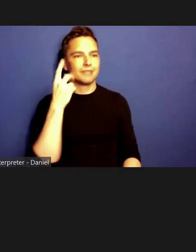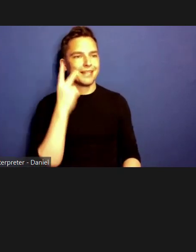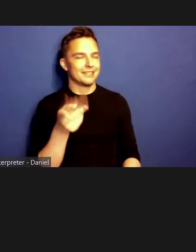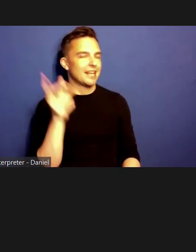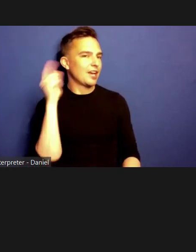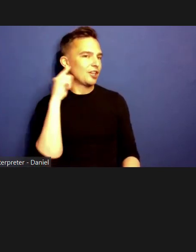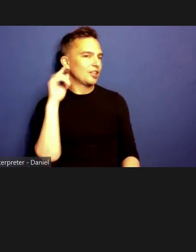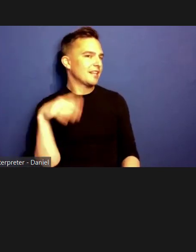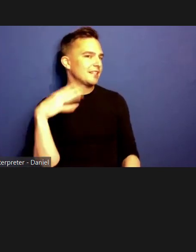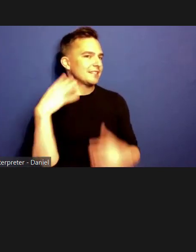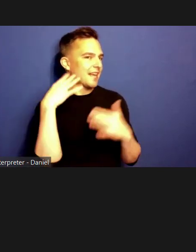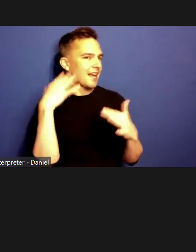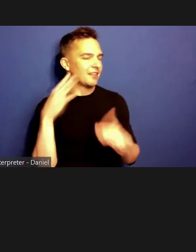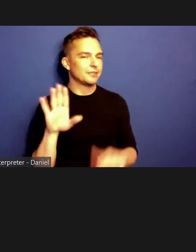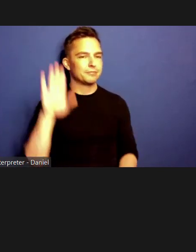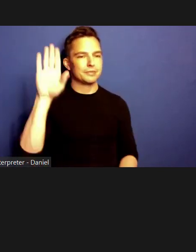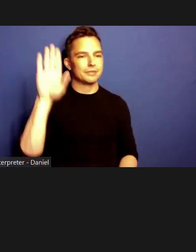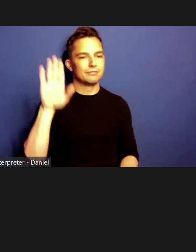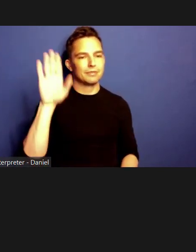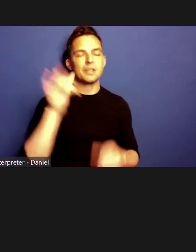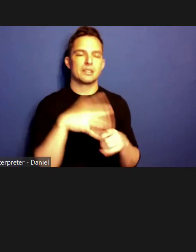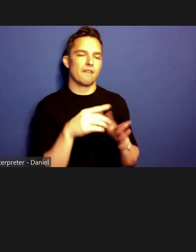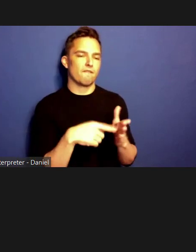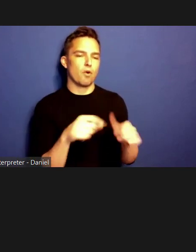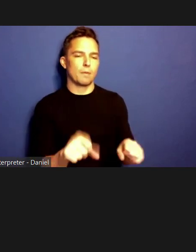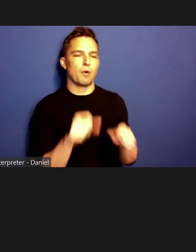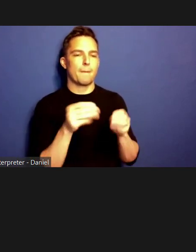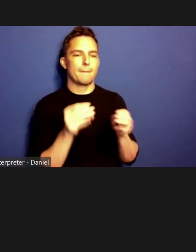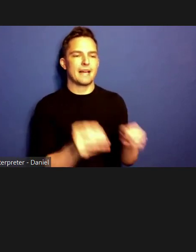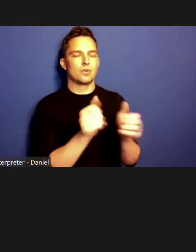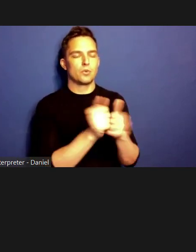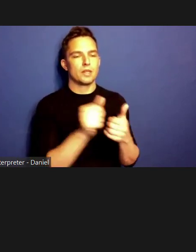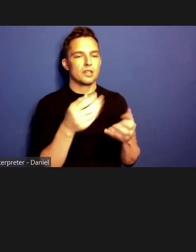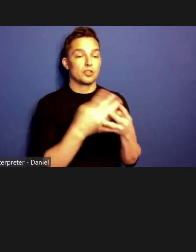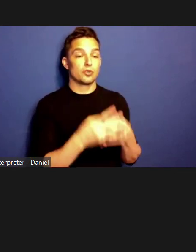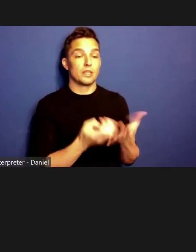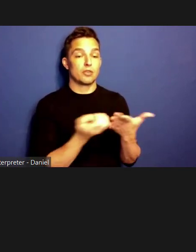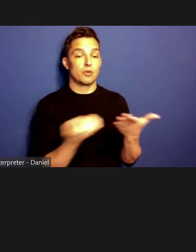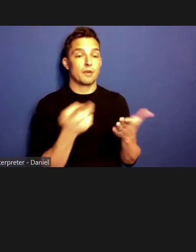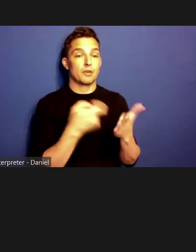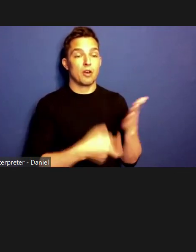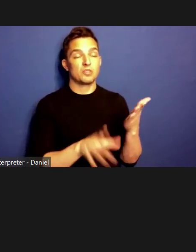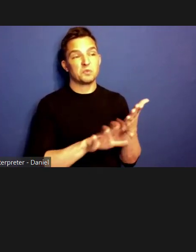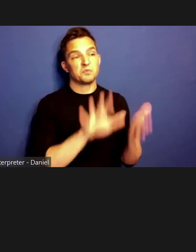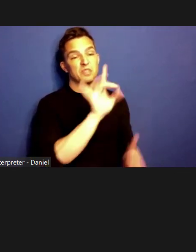It is a rather affordable method with the screening costing $800 to